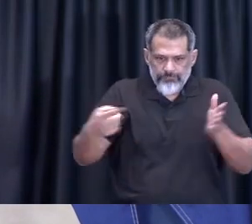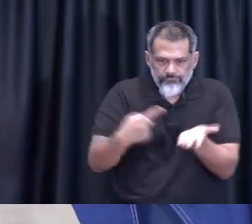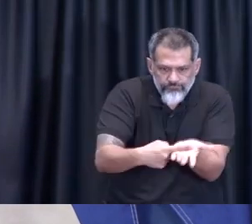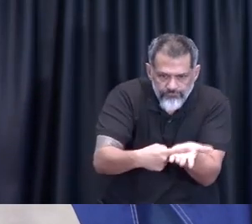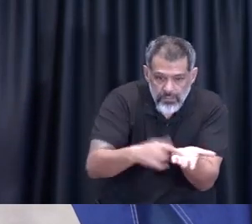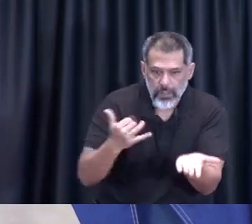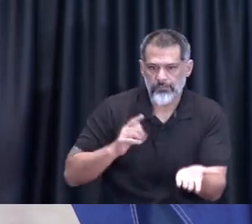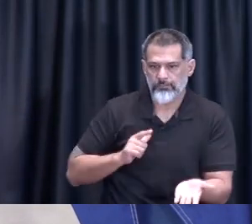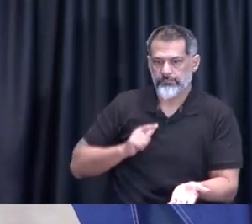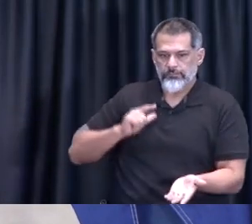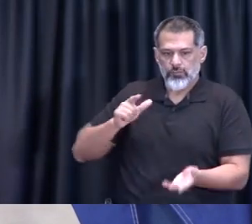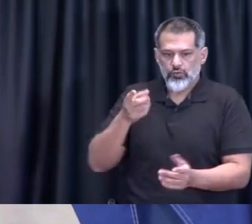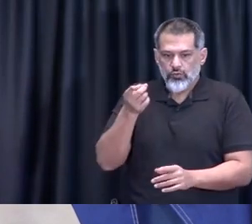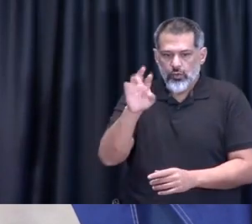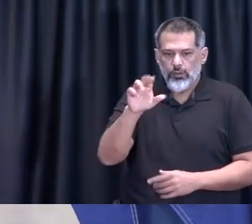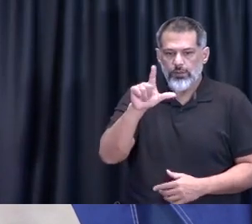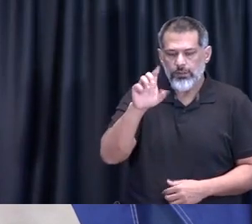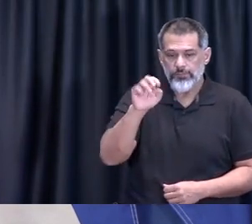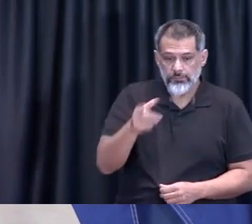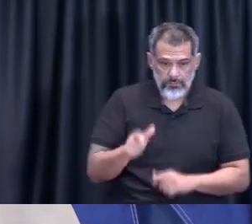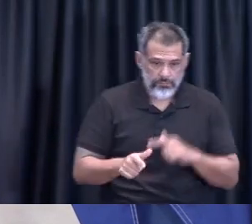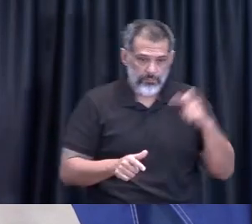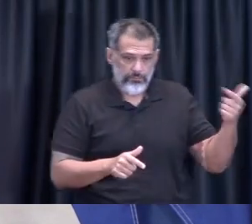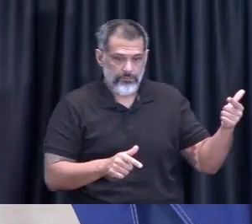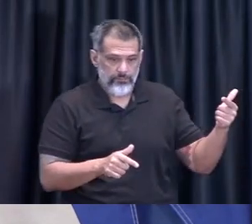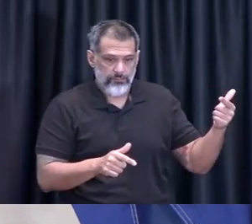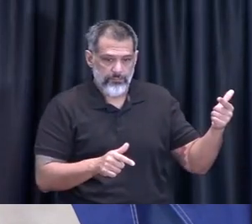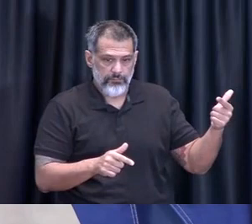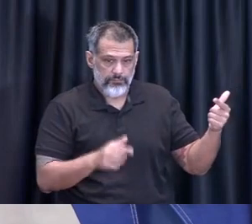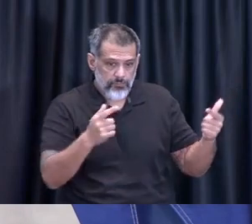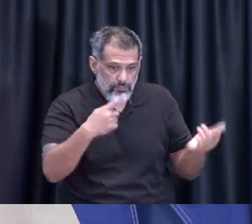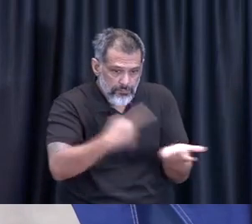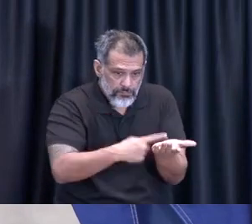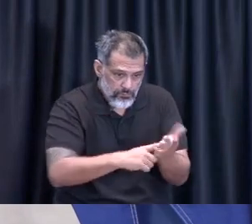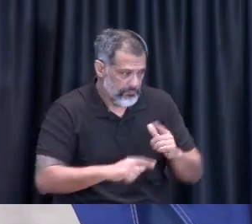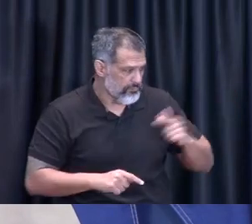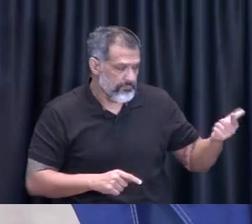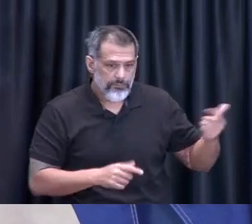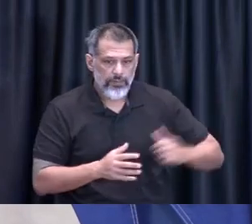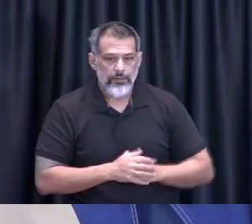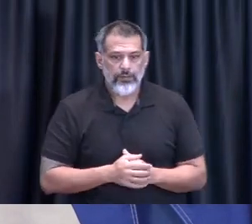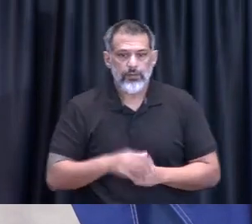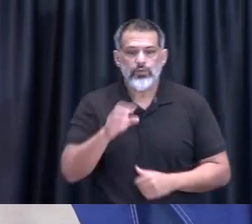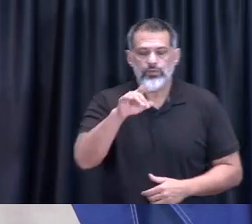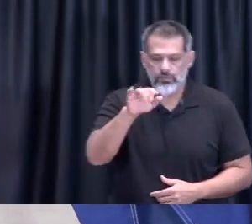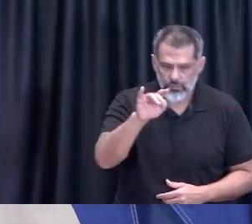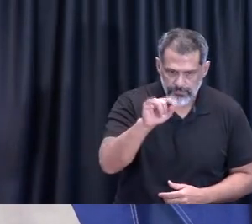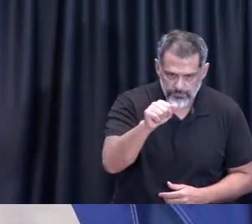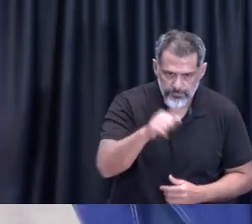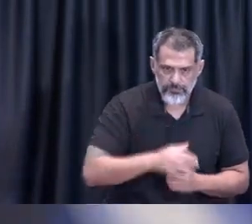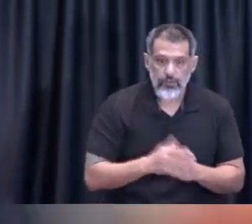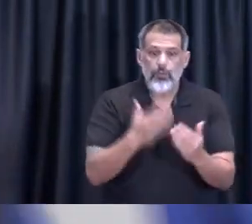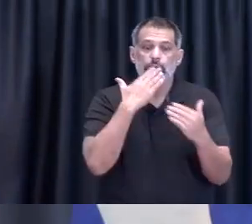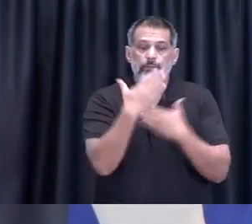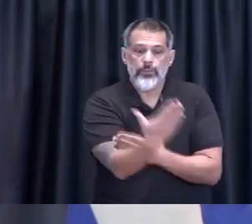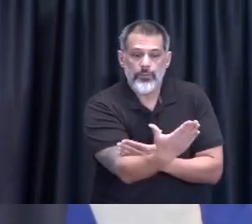her update for today. Thank you, Mayor Tory, and good morning.